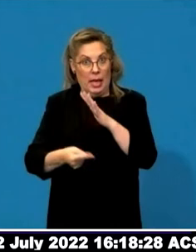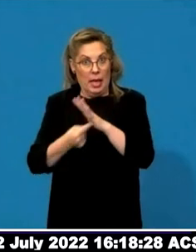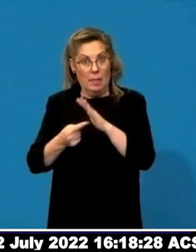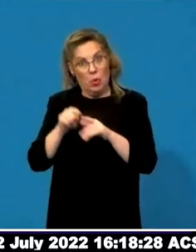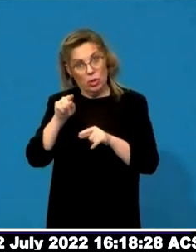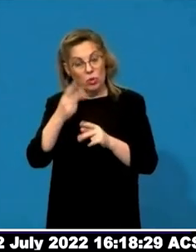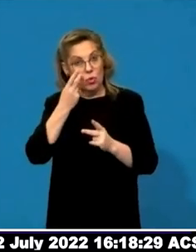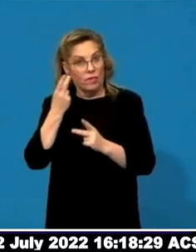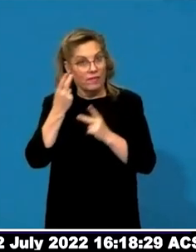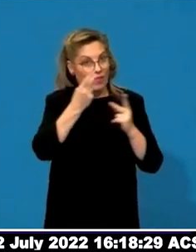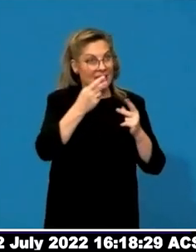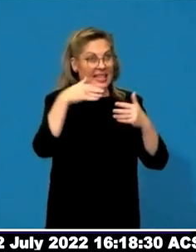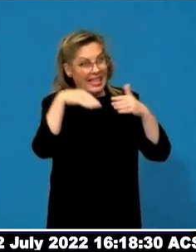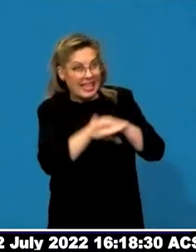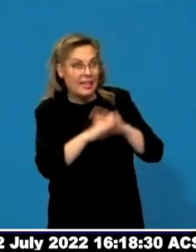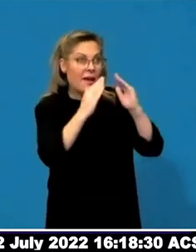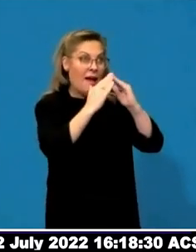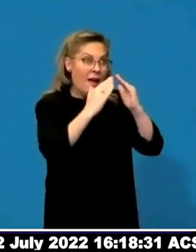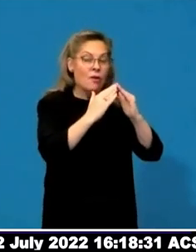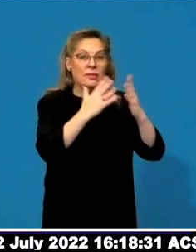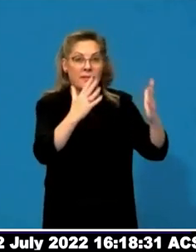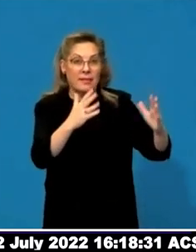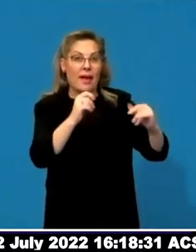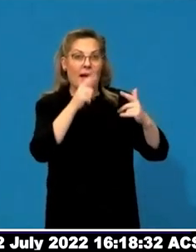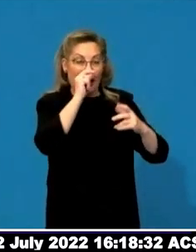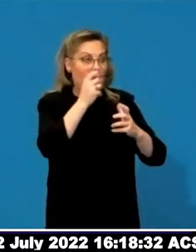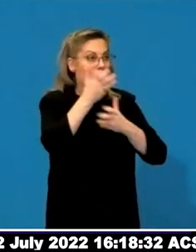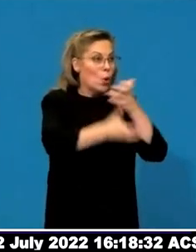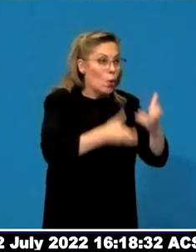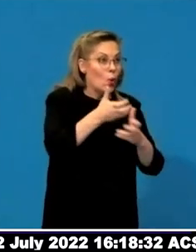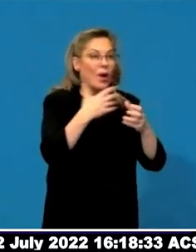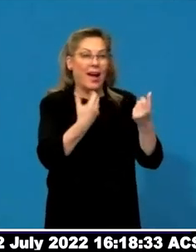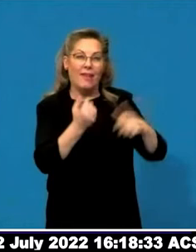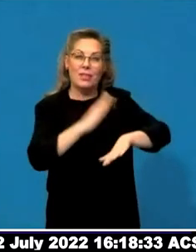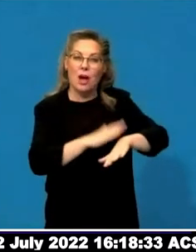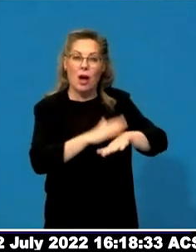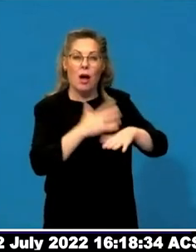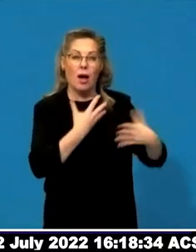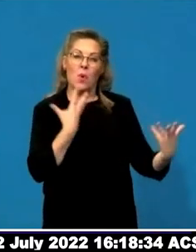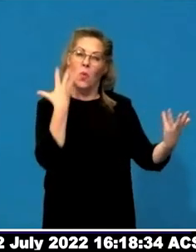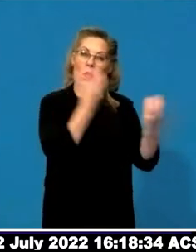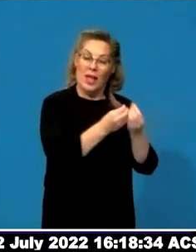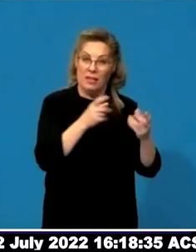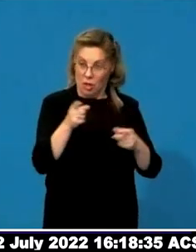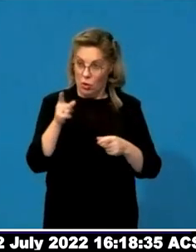spend time with him and cook with him? Was that something that was important to you all?